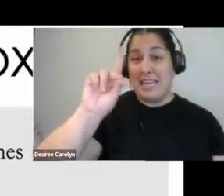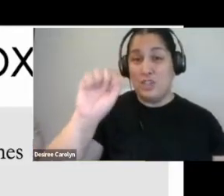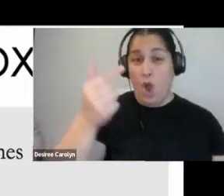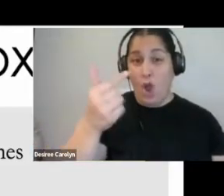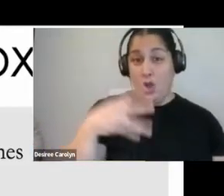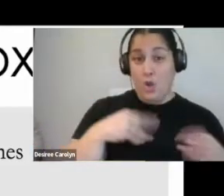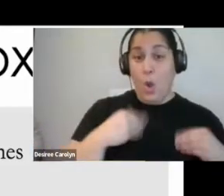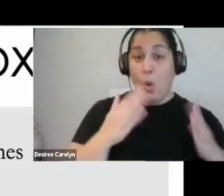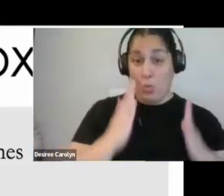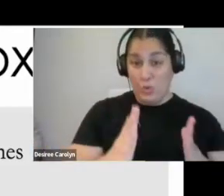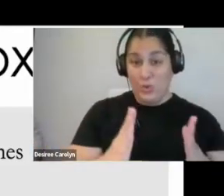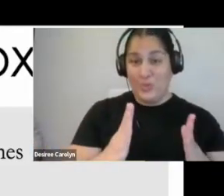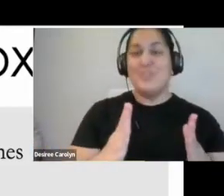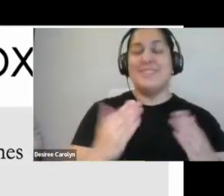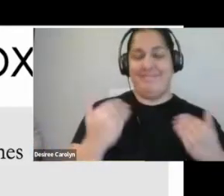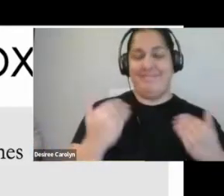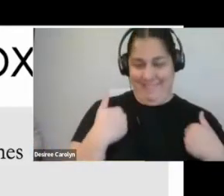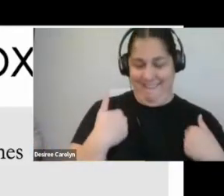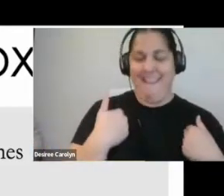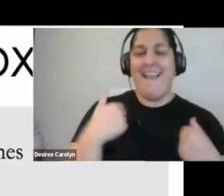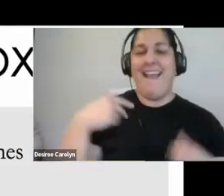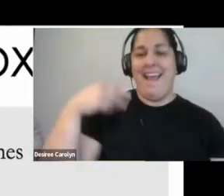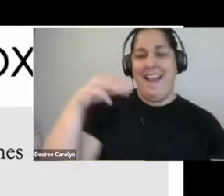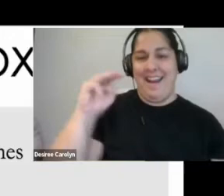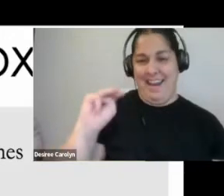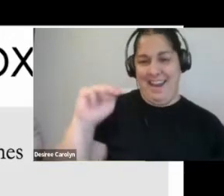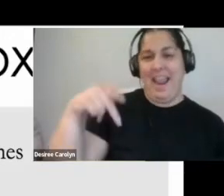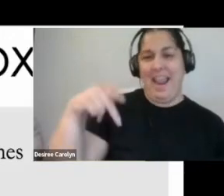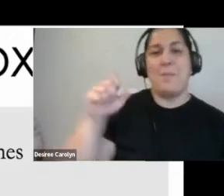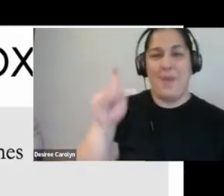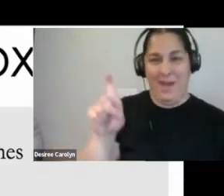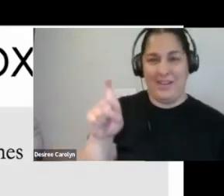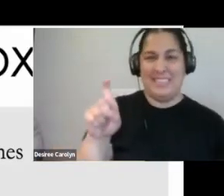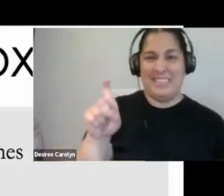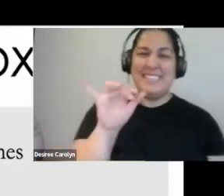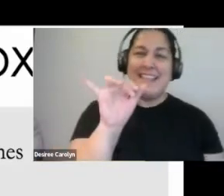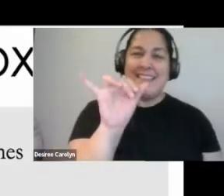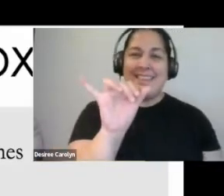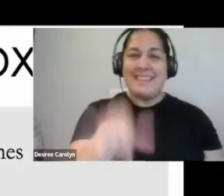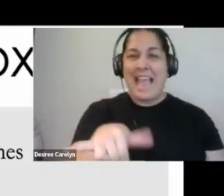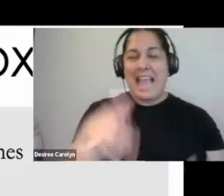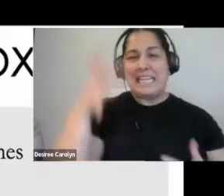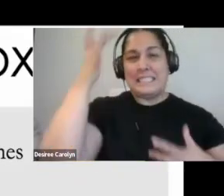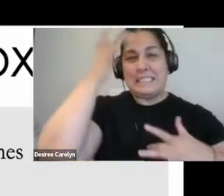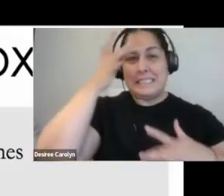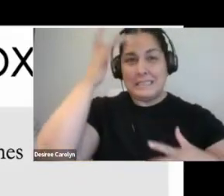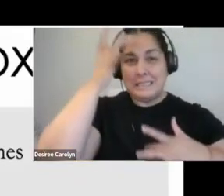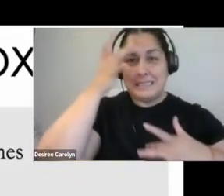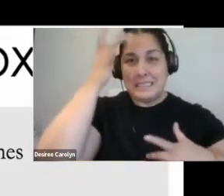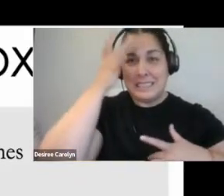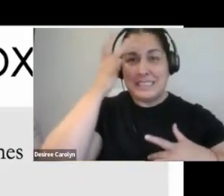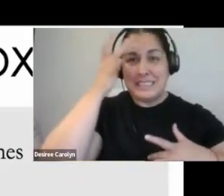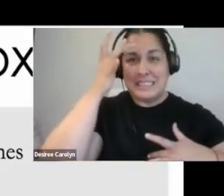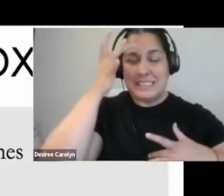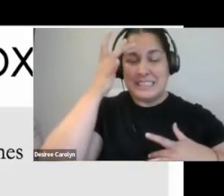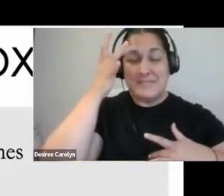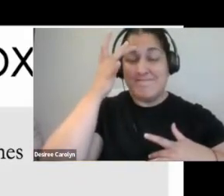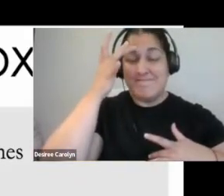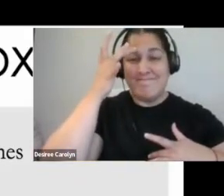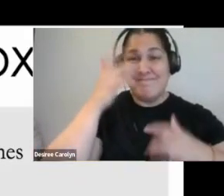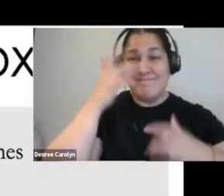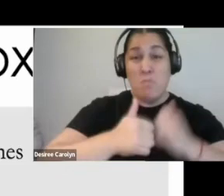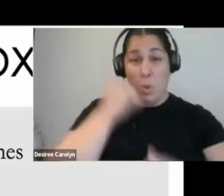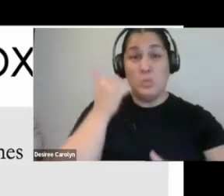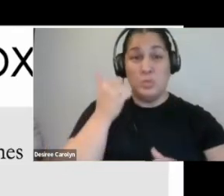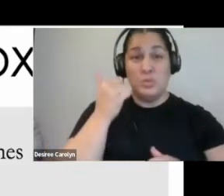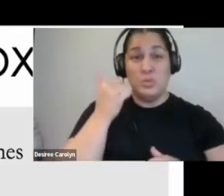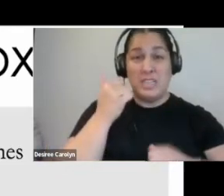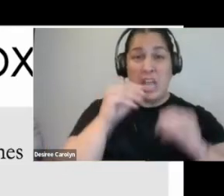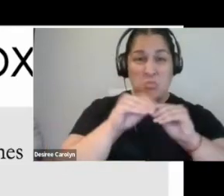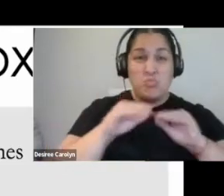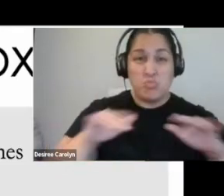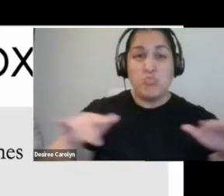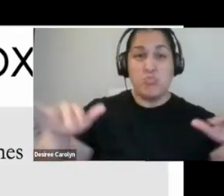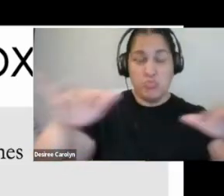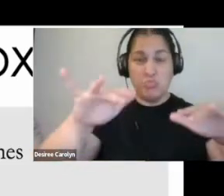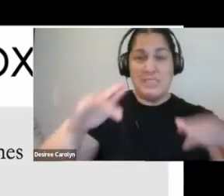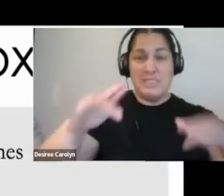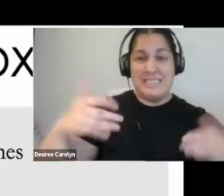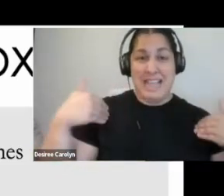actually mostly a disease of animals, particularly rodents, and humans and monkeys just